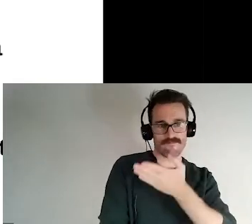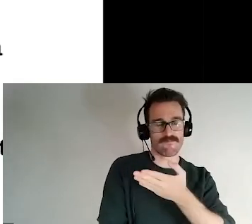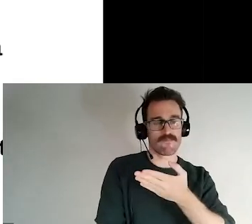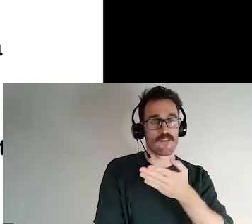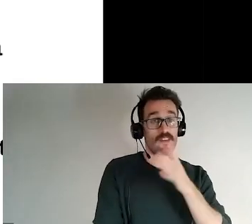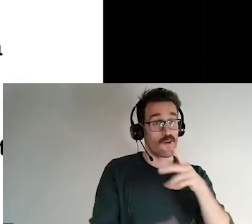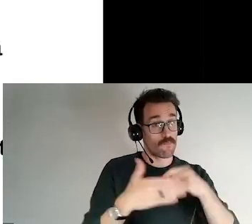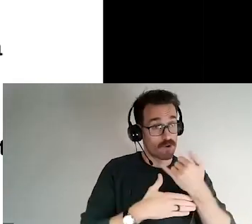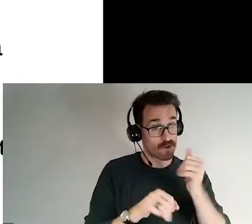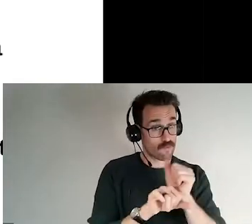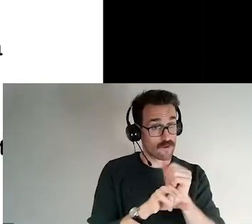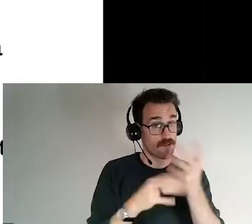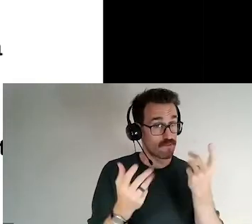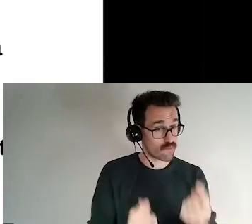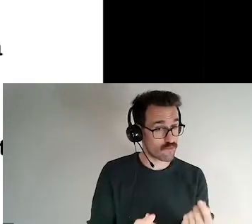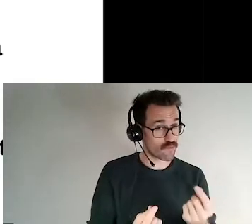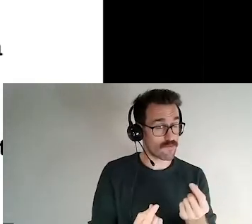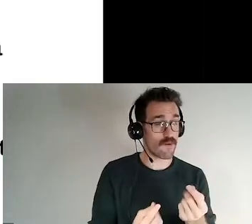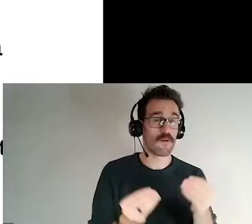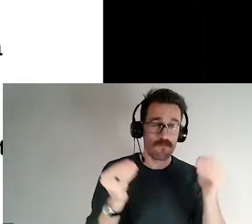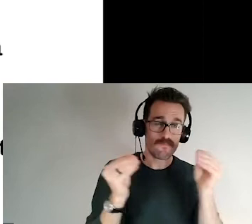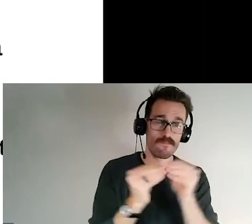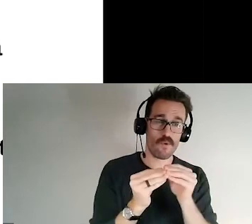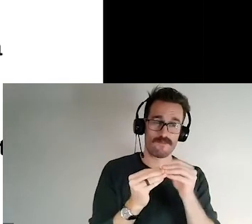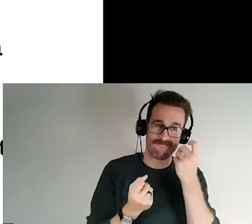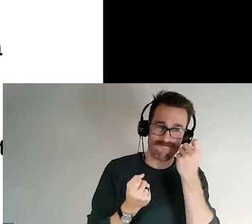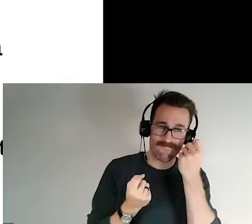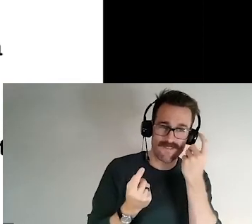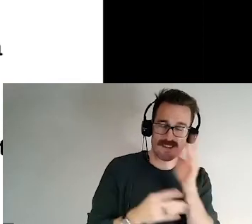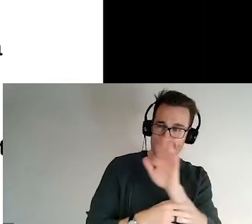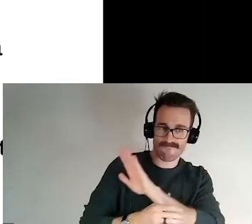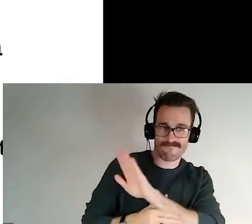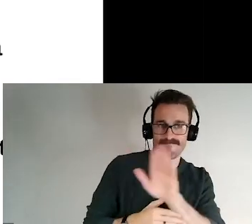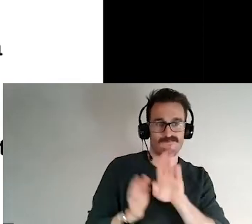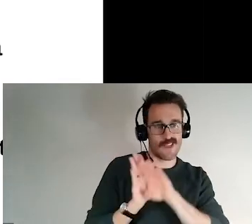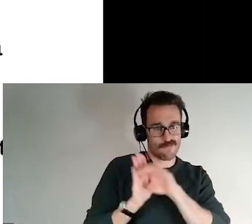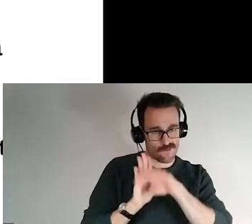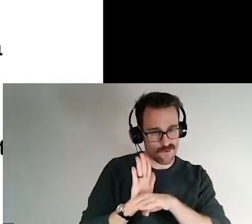the understanding of episodic disabilities among employers and some of the challenges that are